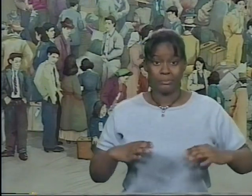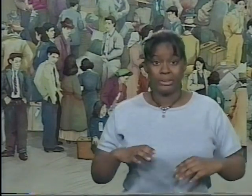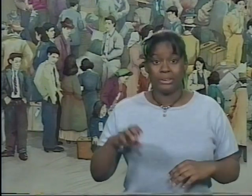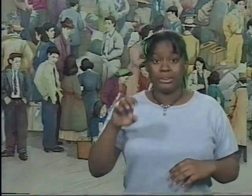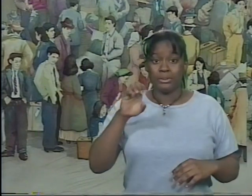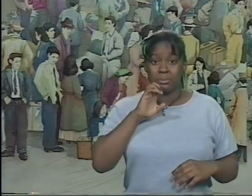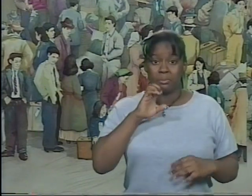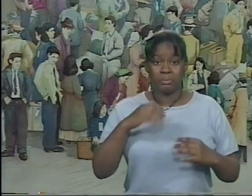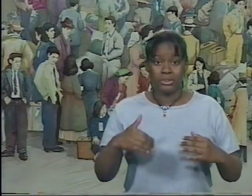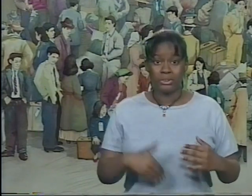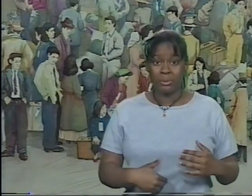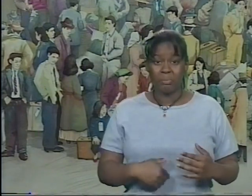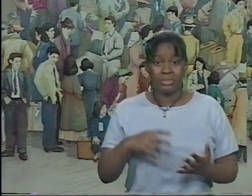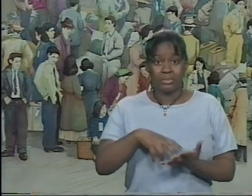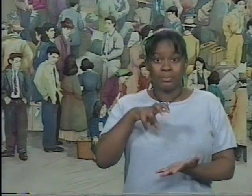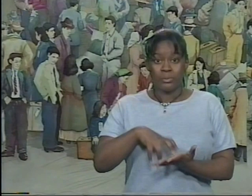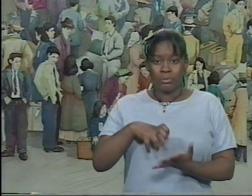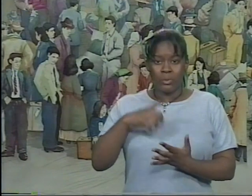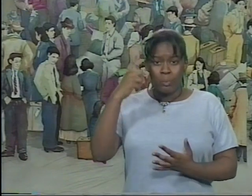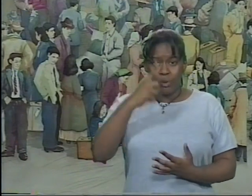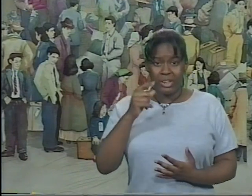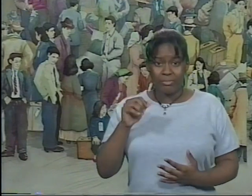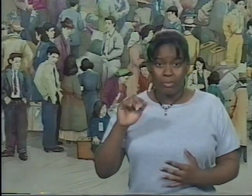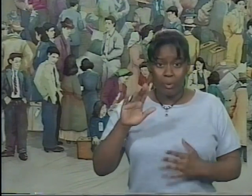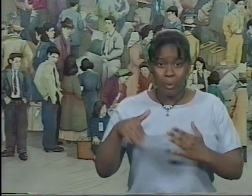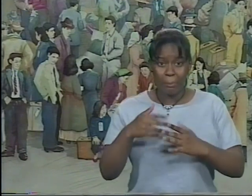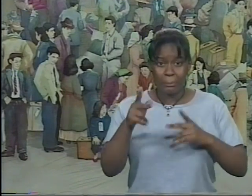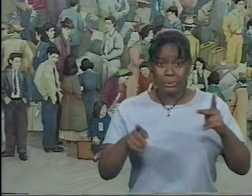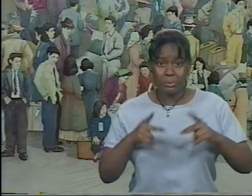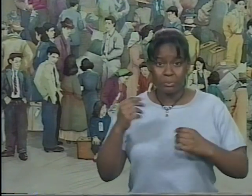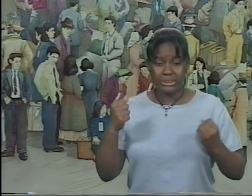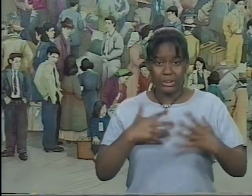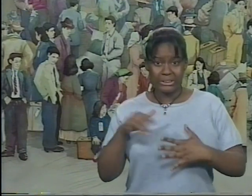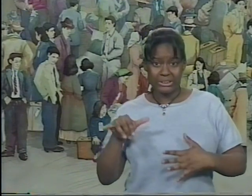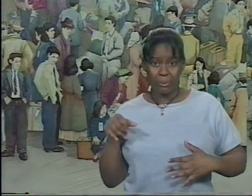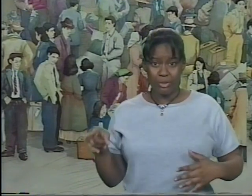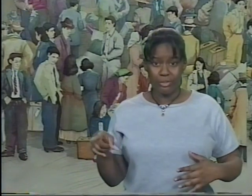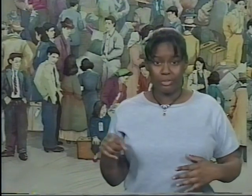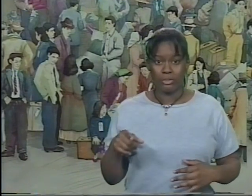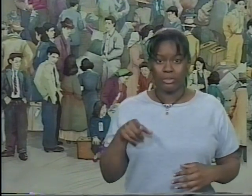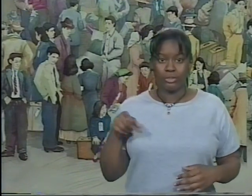Some people were crying, but most just sat quietly. Emi's stomach was jumping up and down, and she